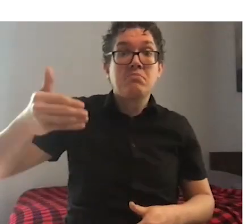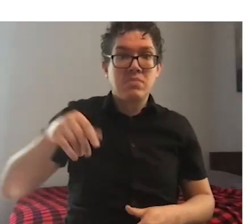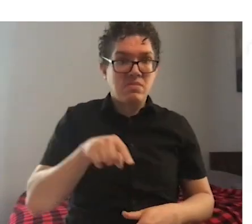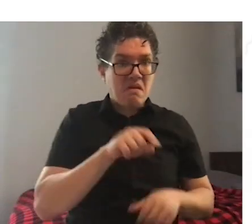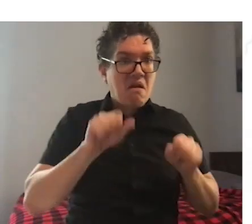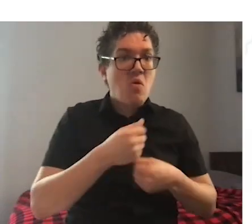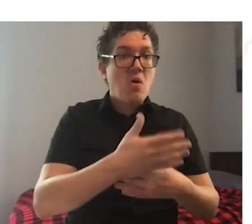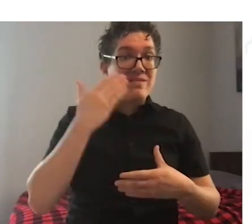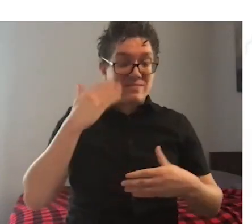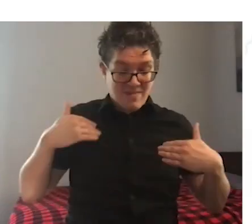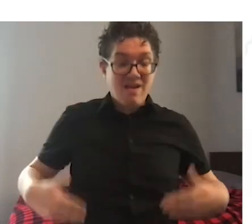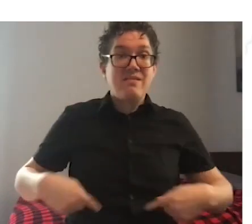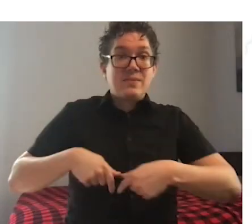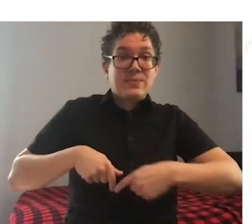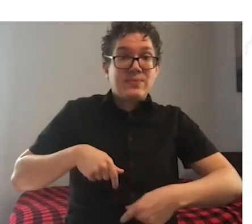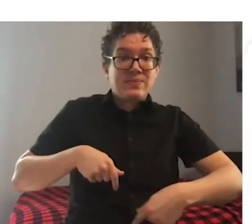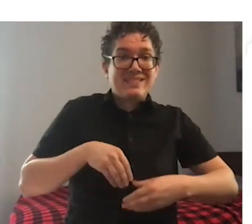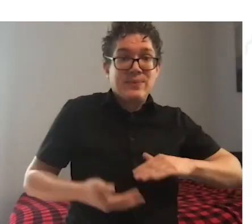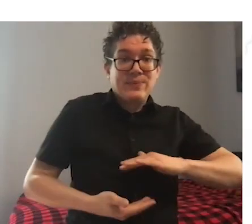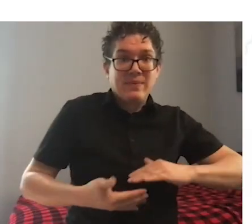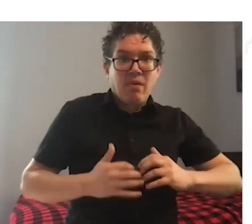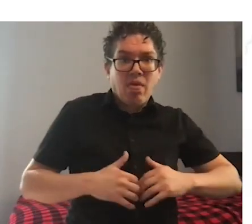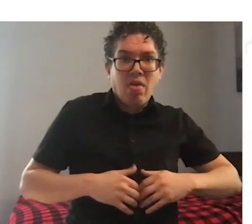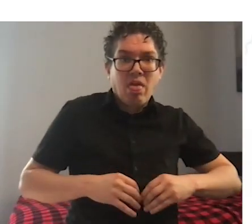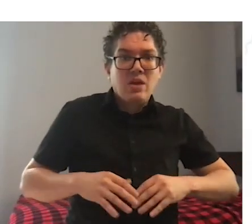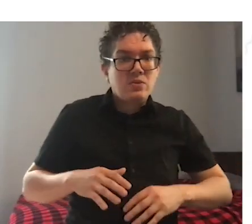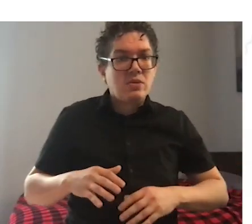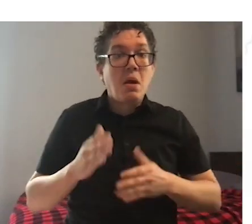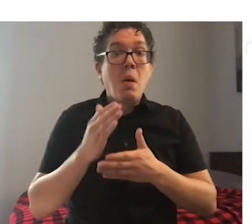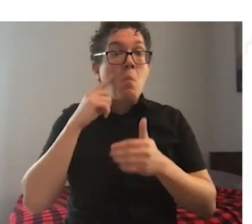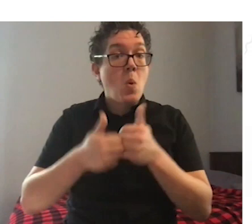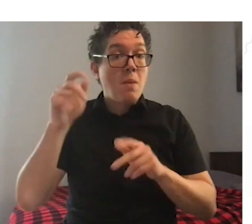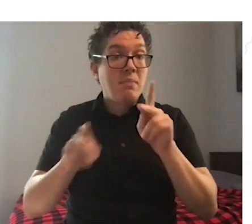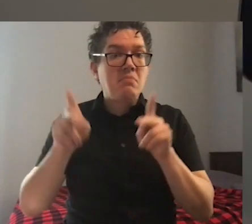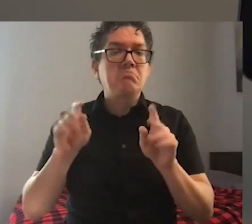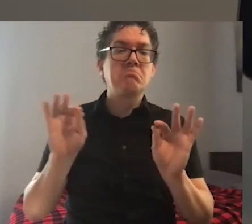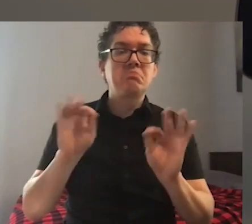Respiratory symptoms range from the common cold to pneumonia and in most people the symptoms tend to be mild.